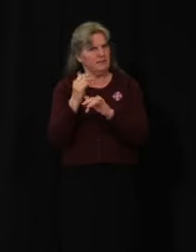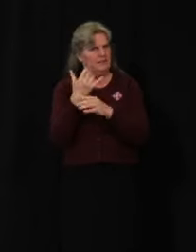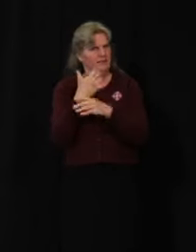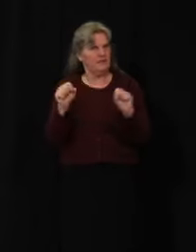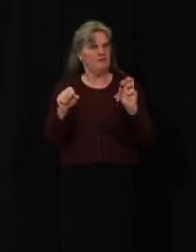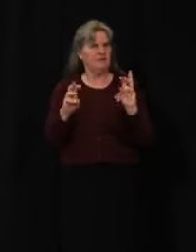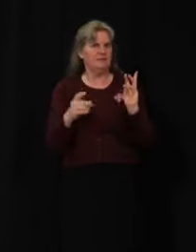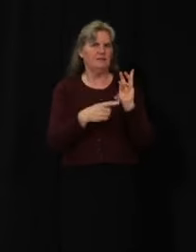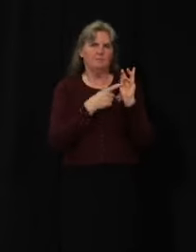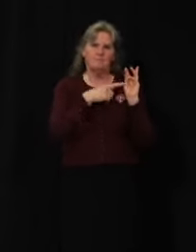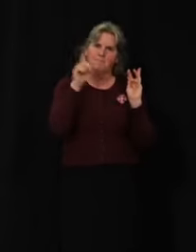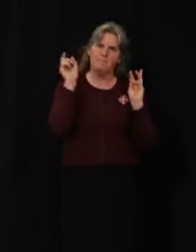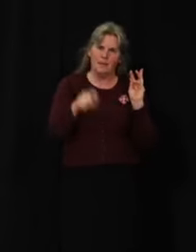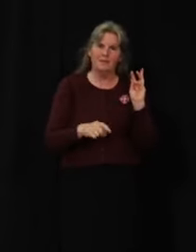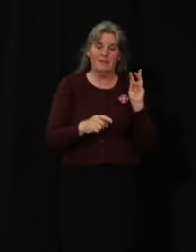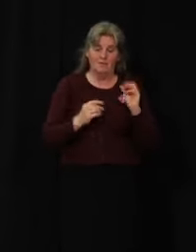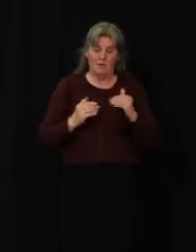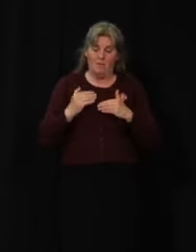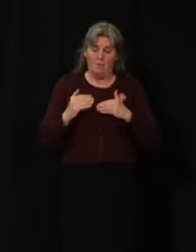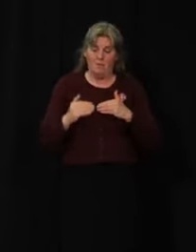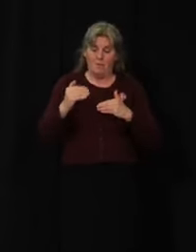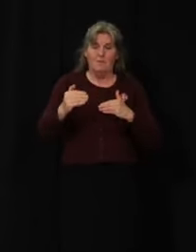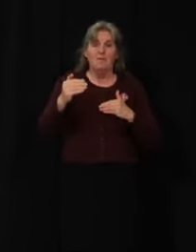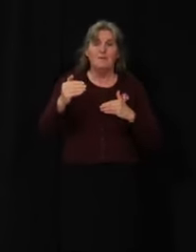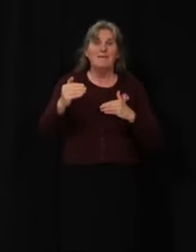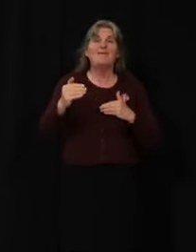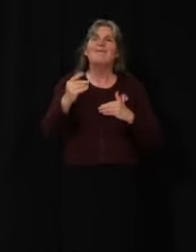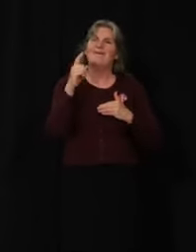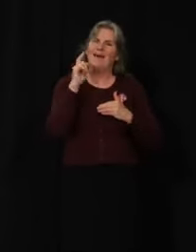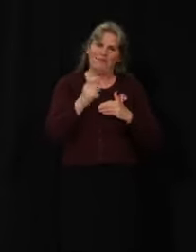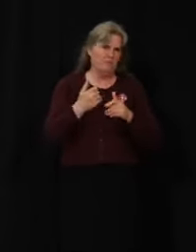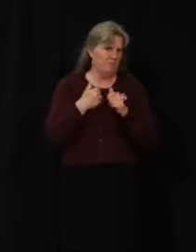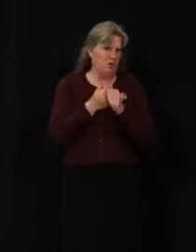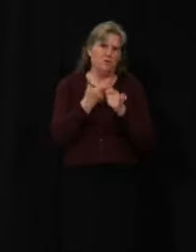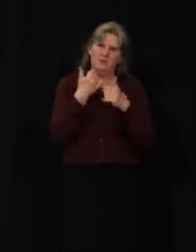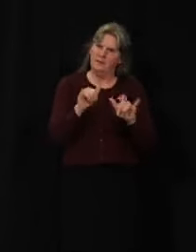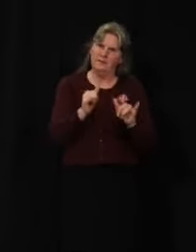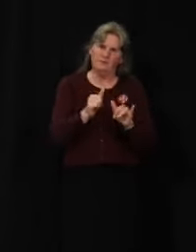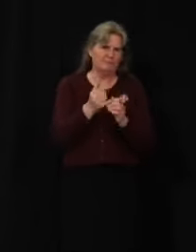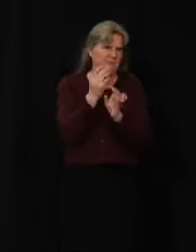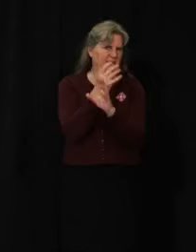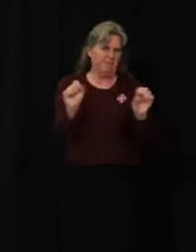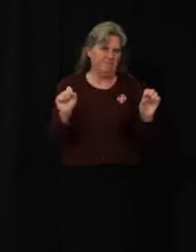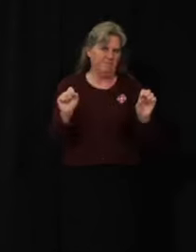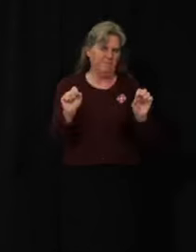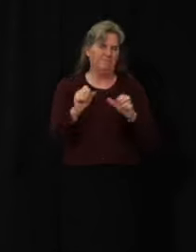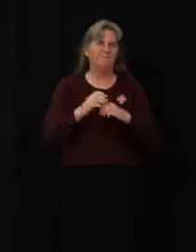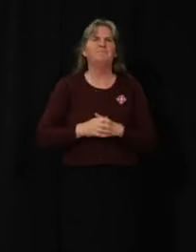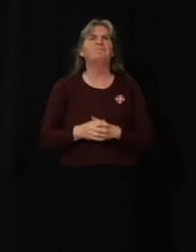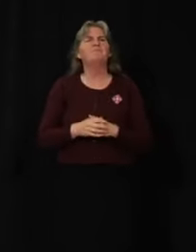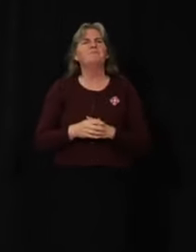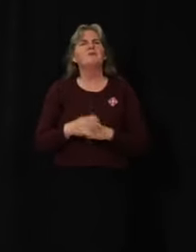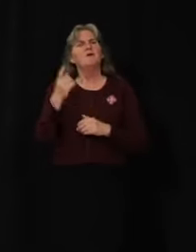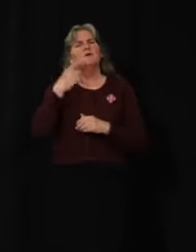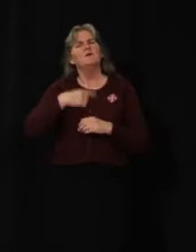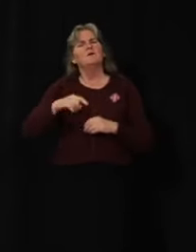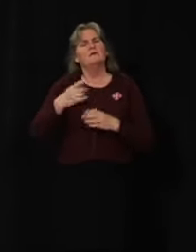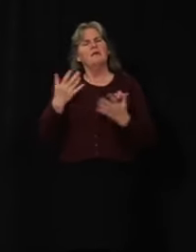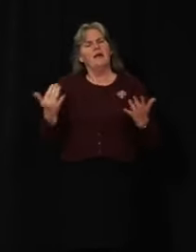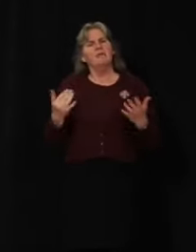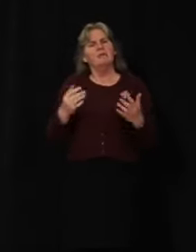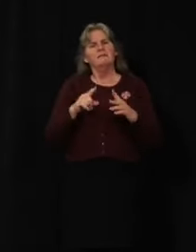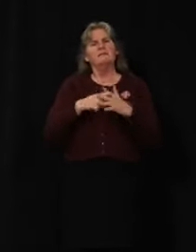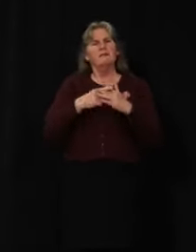past phase I and interface two.